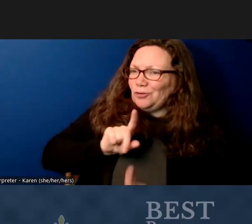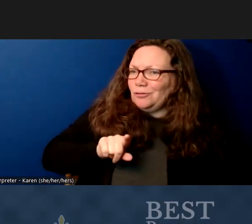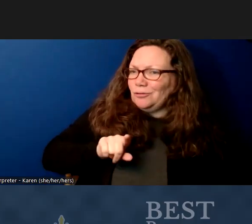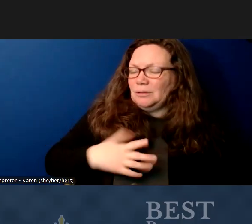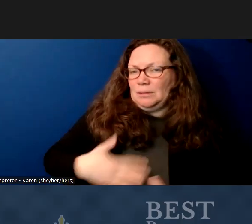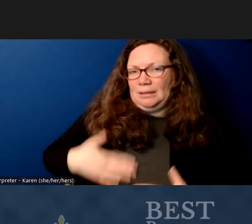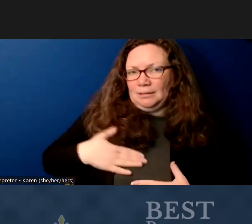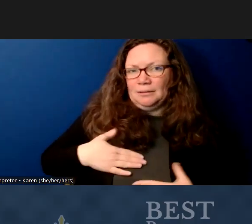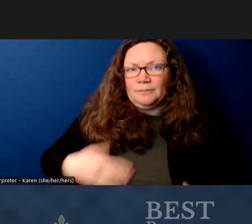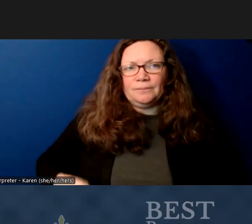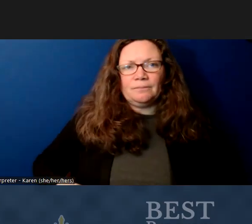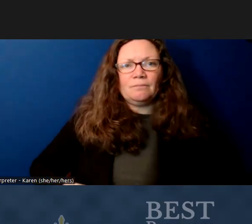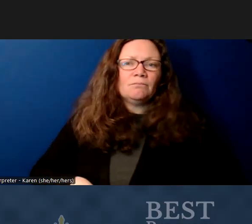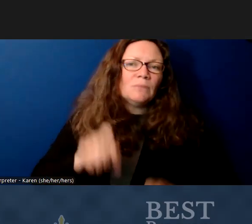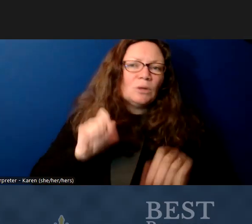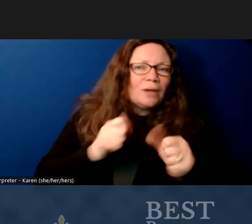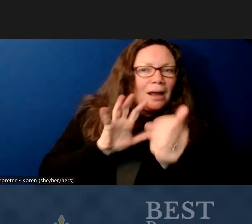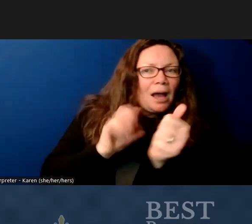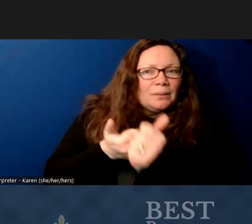where we are in the transformation.